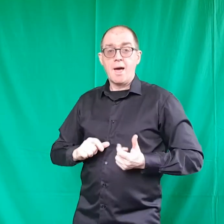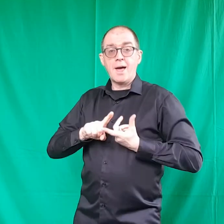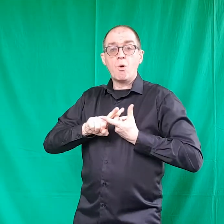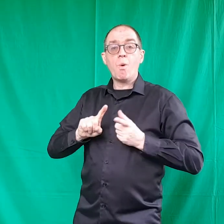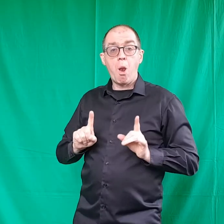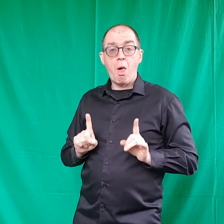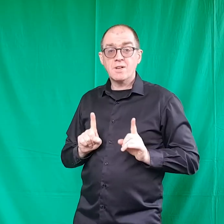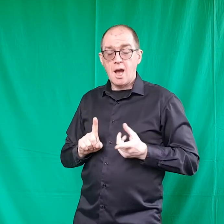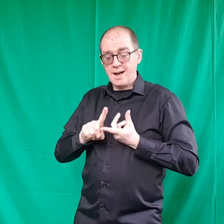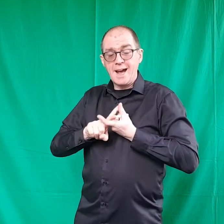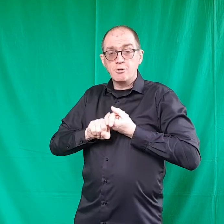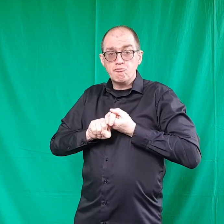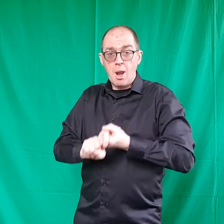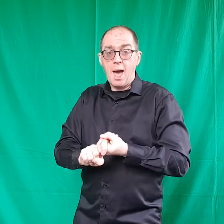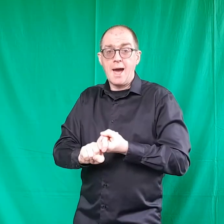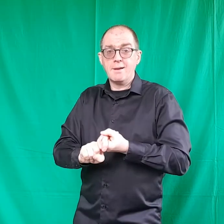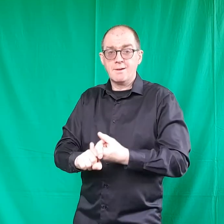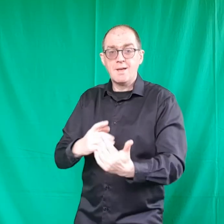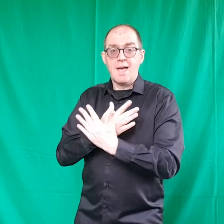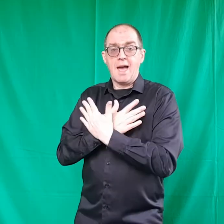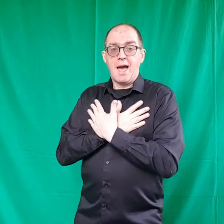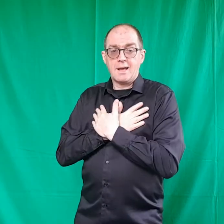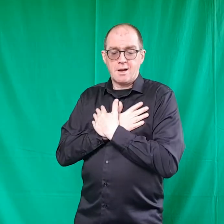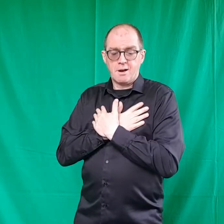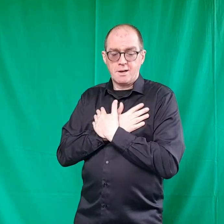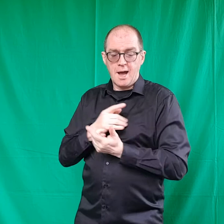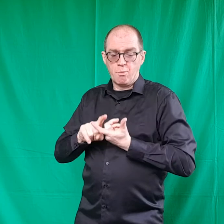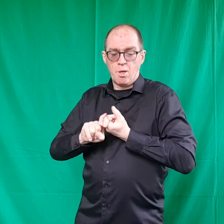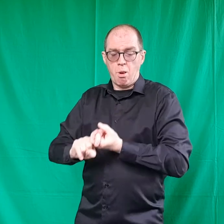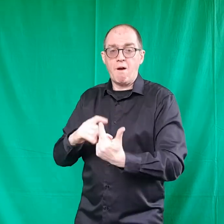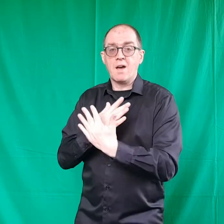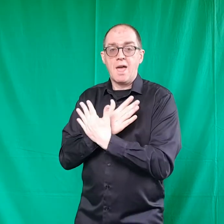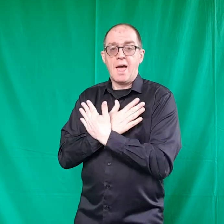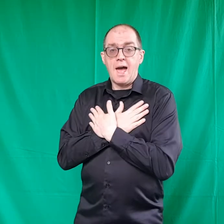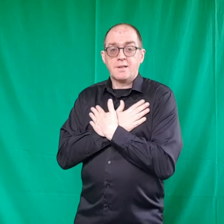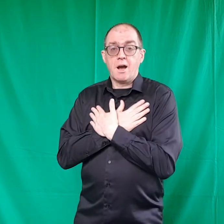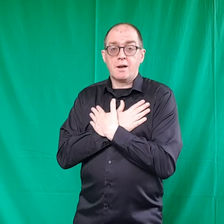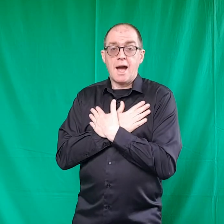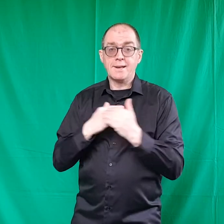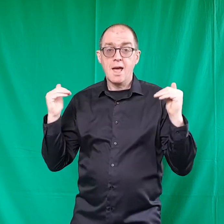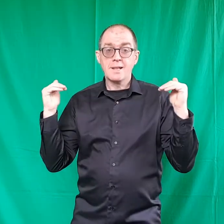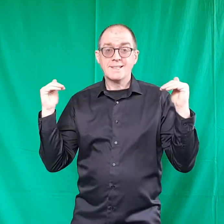And then, 'With love as our guide is, 'rely' - 'as our guide, With love as our guide'